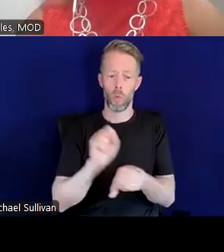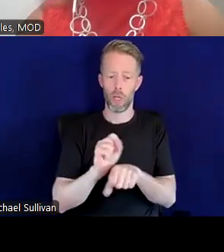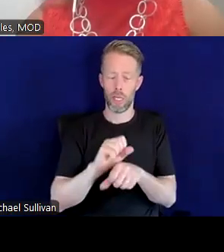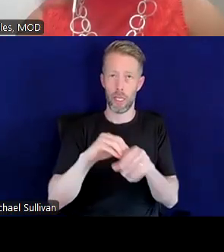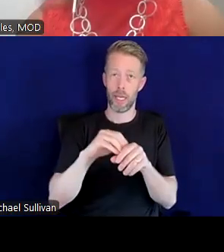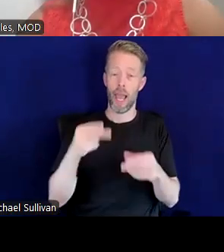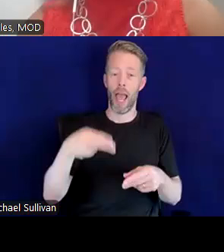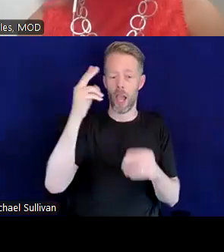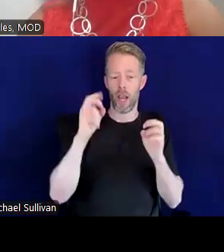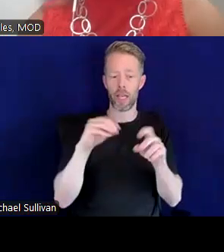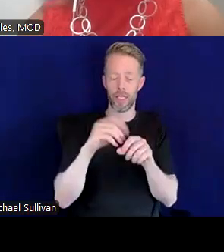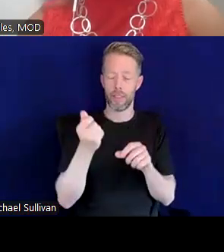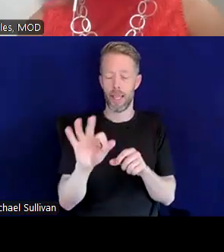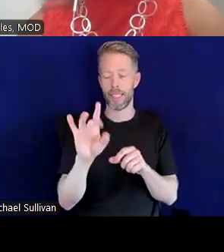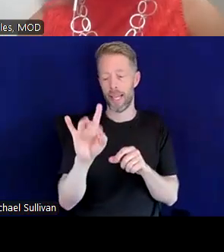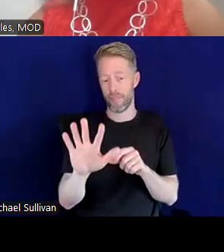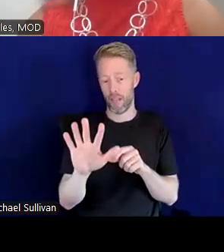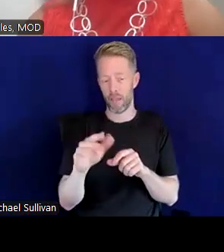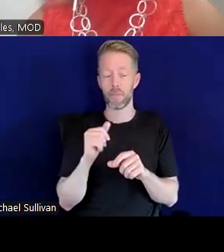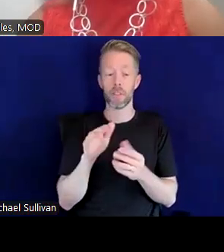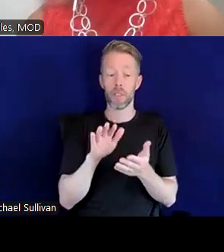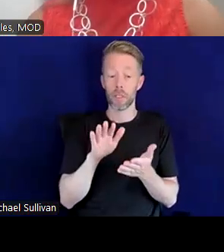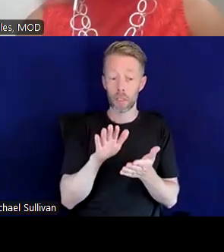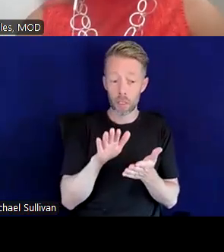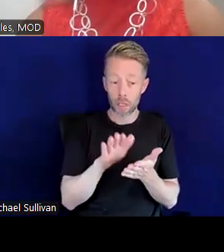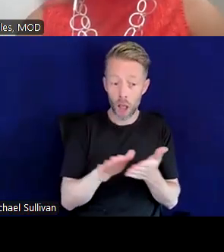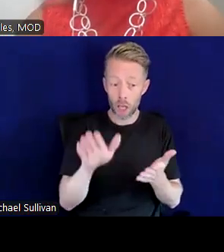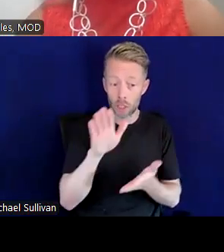disability services in '85. The colleges, the groups getting